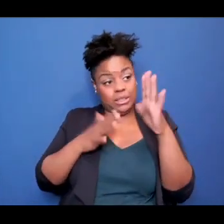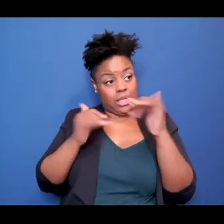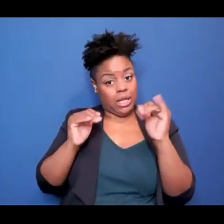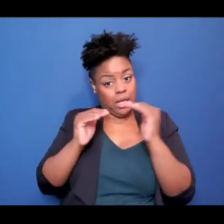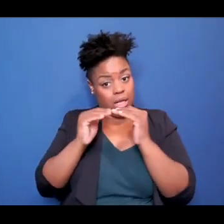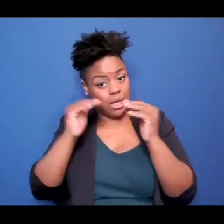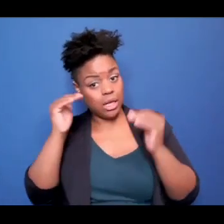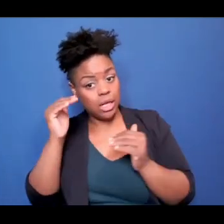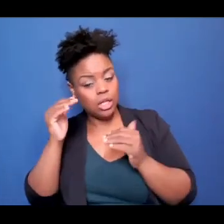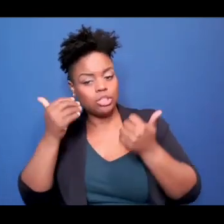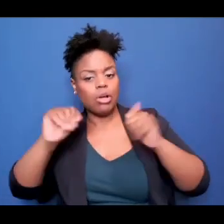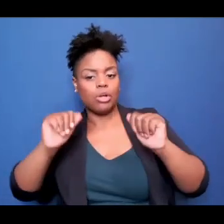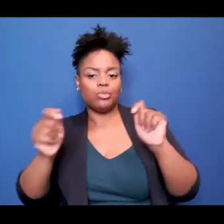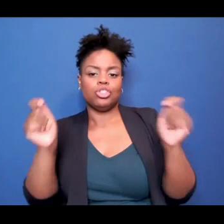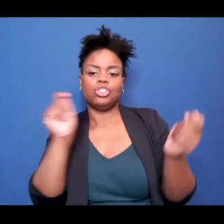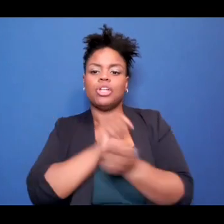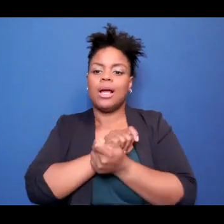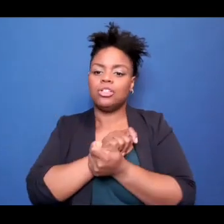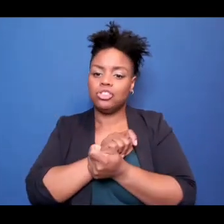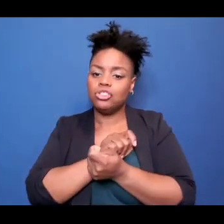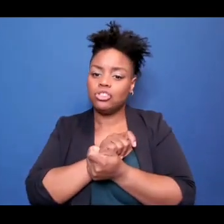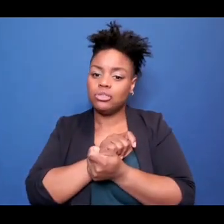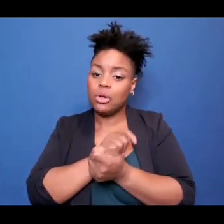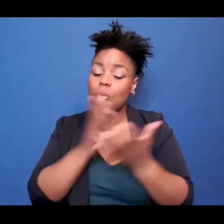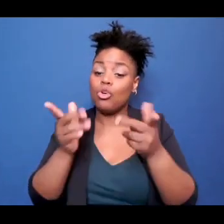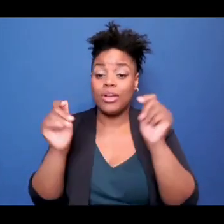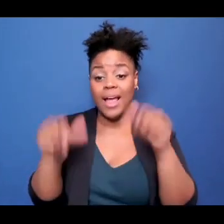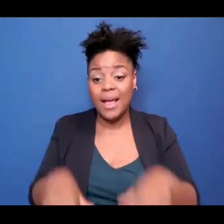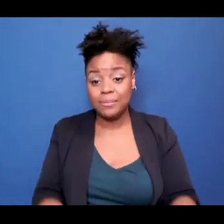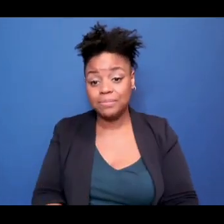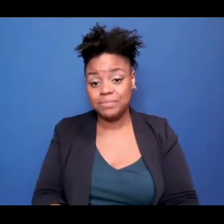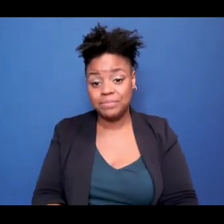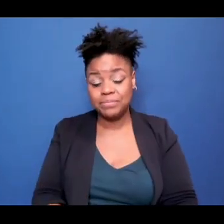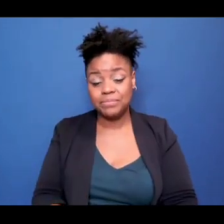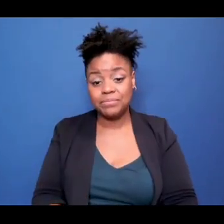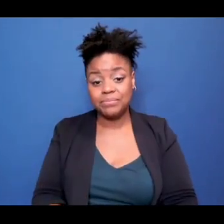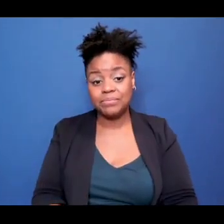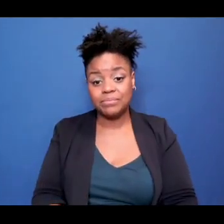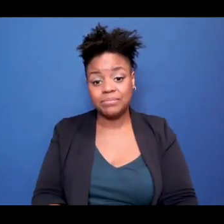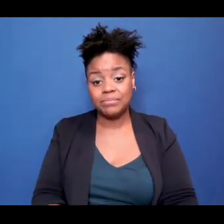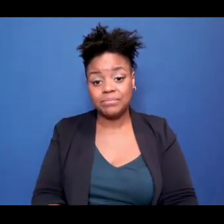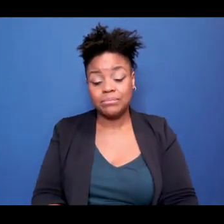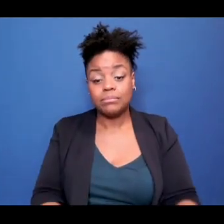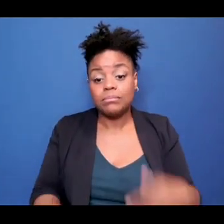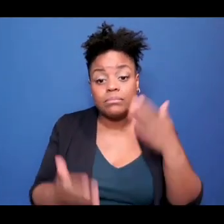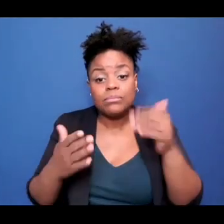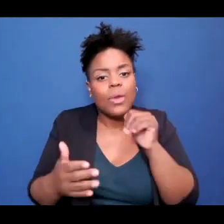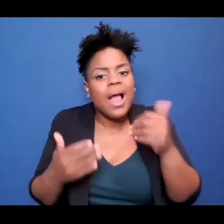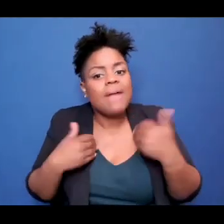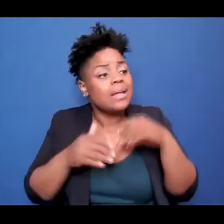YOU KNOW TO BE UNJUST IN WHATEVER REALM, WHICHEVER SYSTEM , YOU KNOW, YOU CAN ACT.